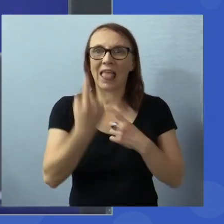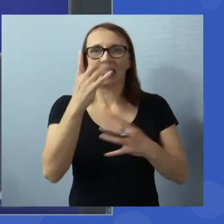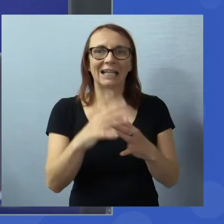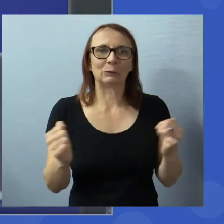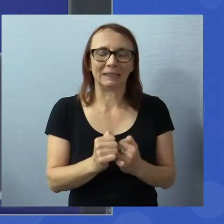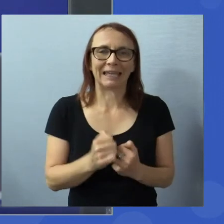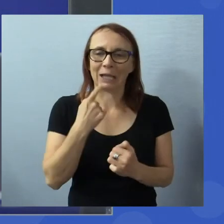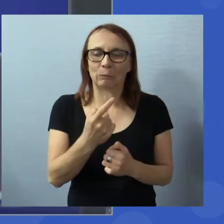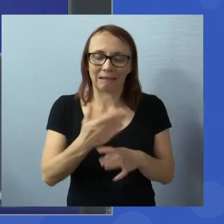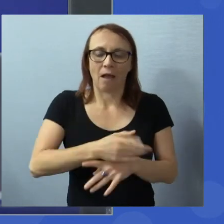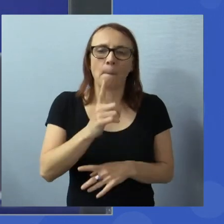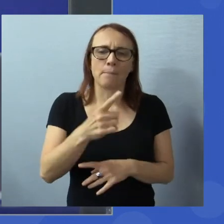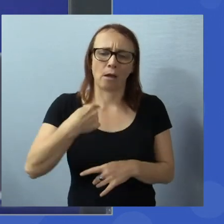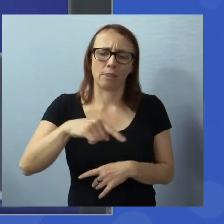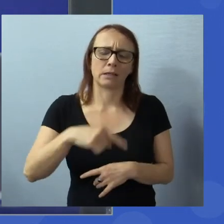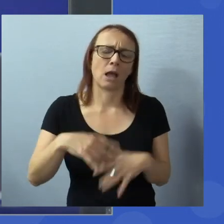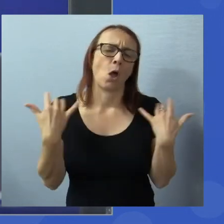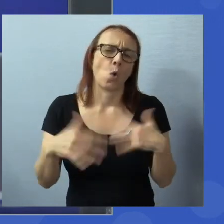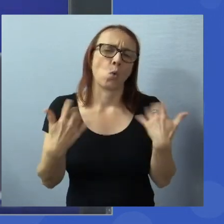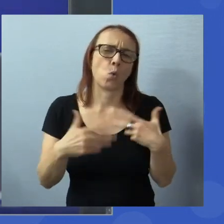this weekend was even even harder work I believe some young people went to bed